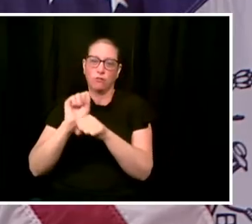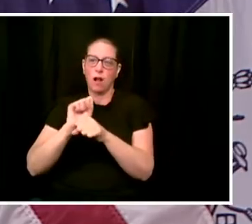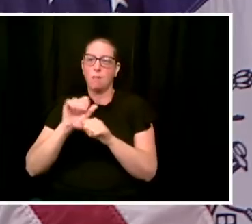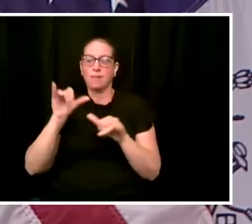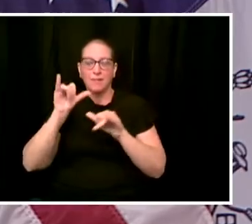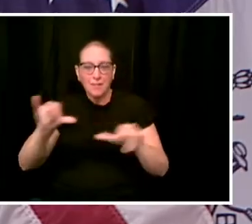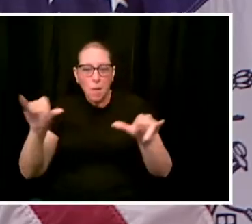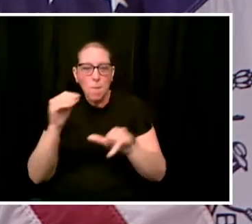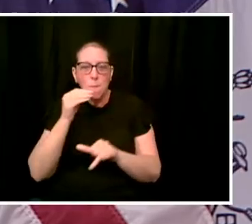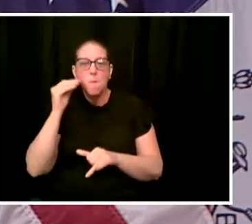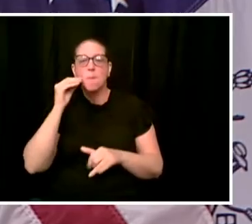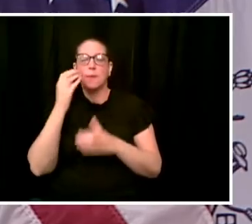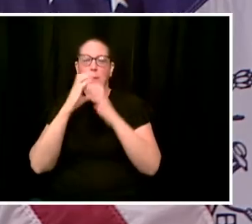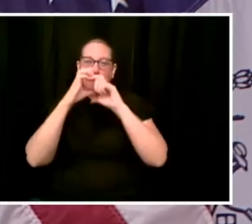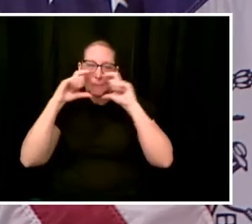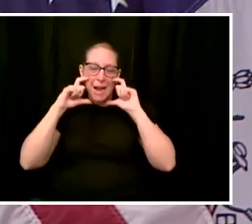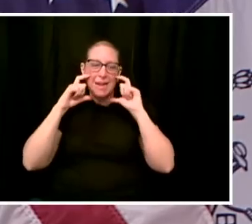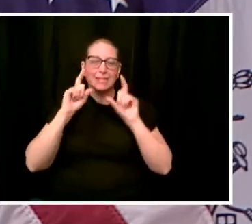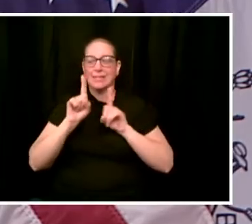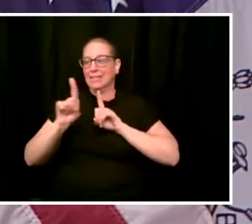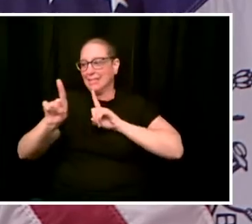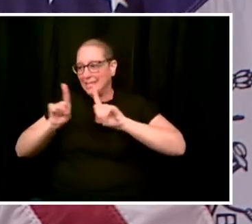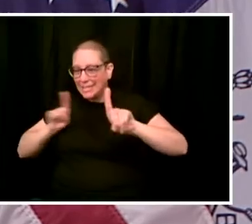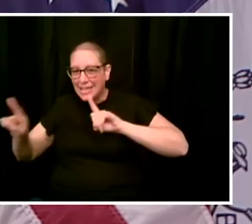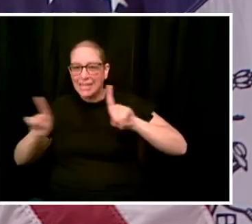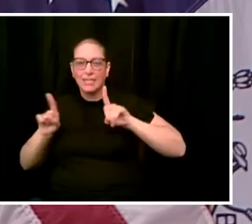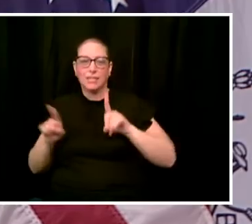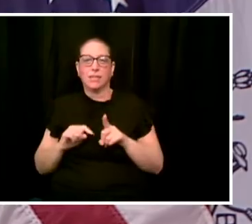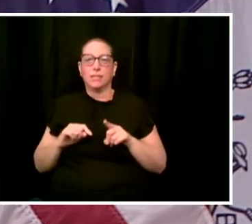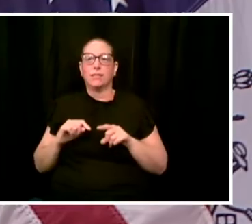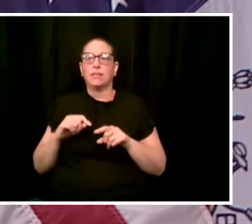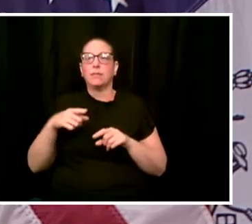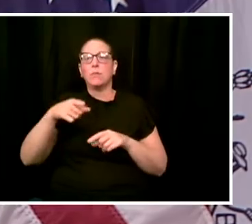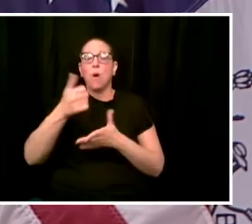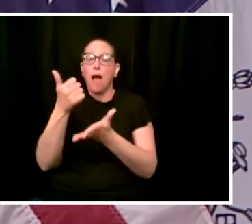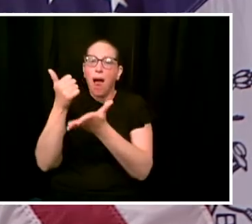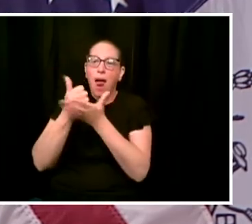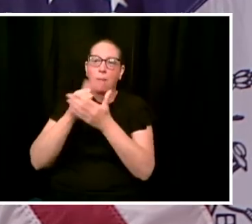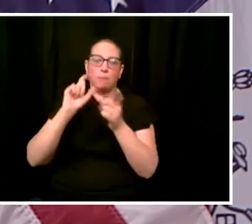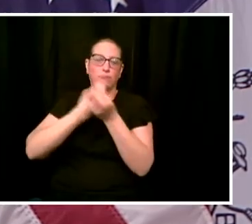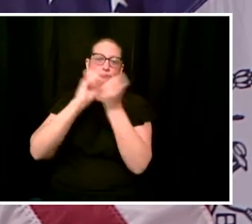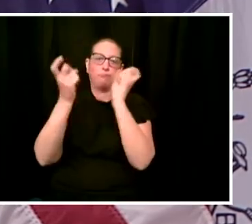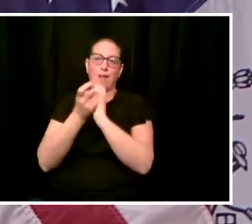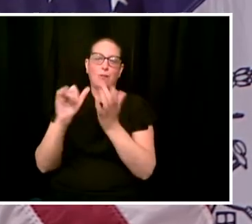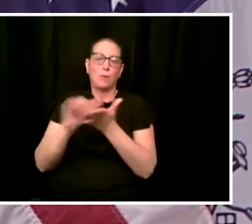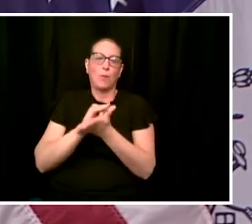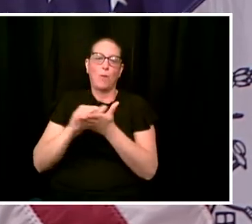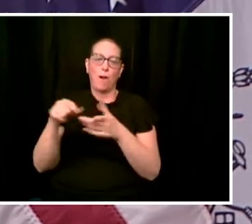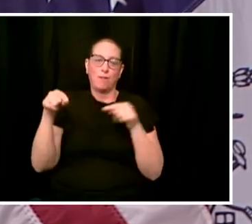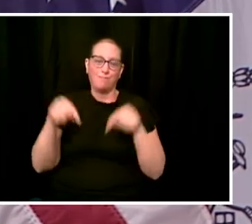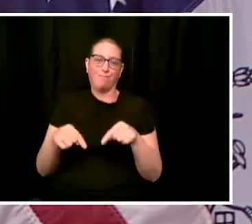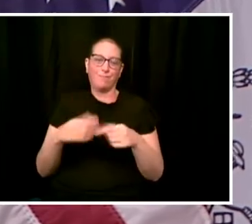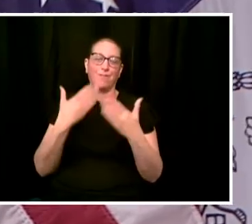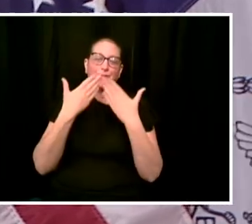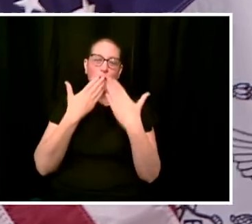HAVE SEEN PEOEPL DO ADMIRABLE WORK.